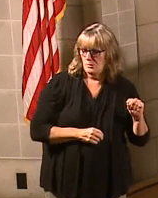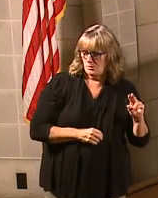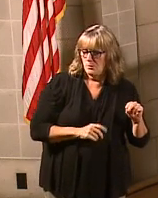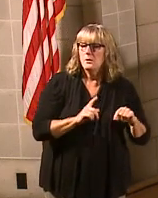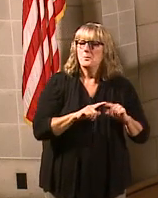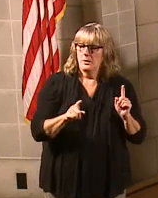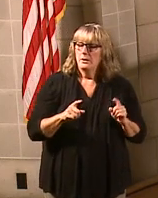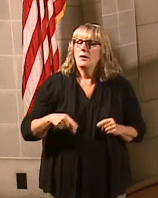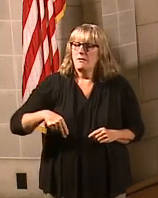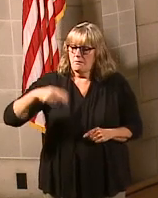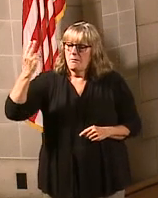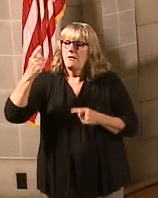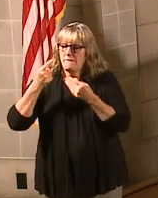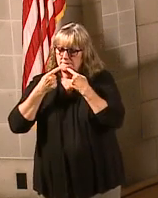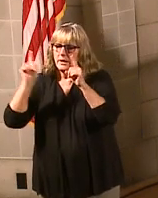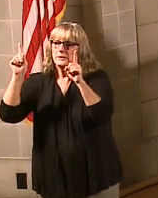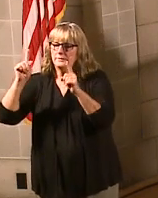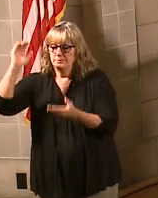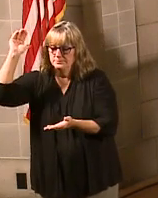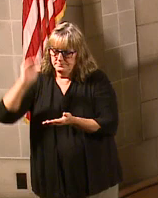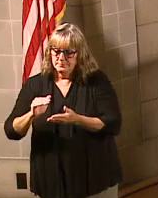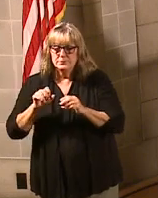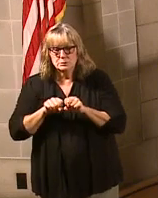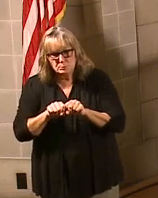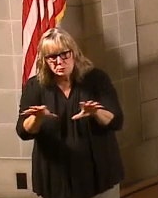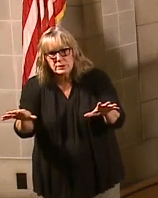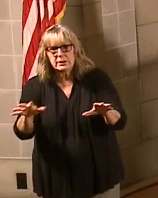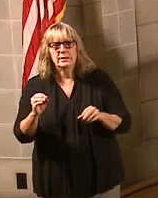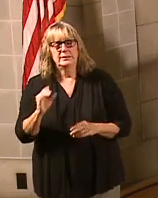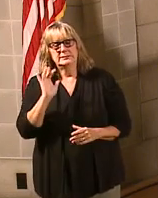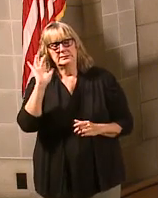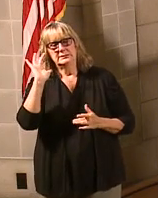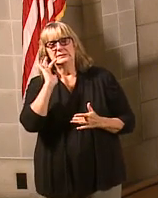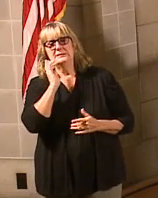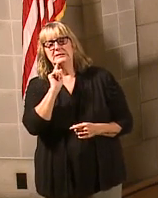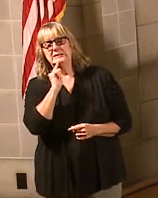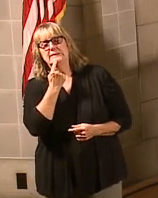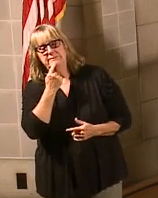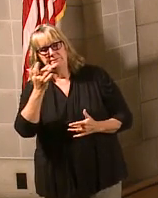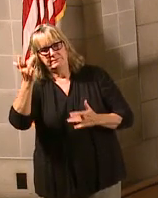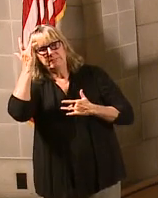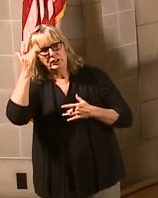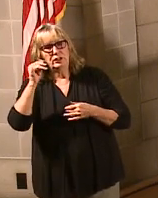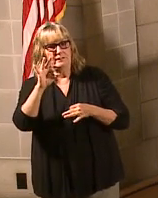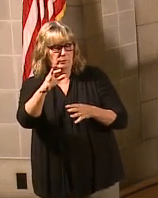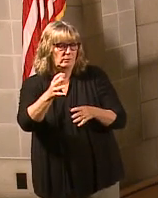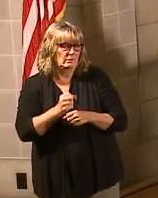AGAINST COVID-19. WHILE NO VACCINE IS 100%